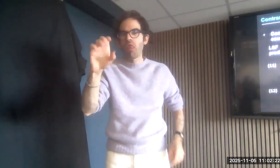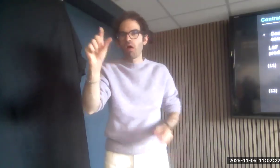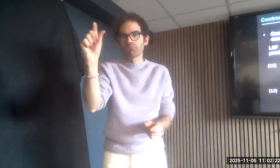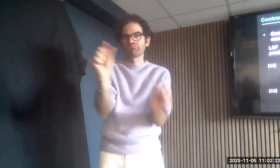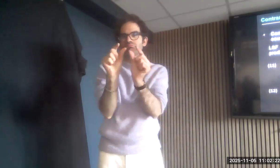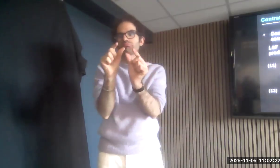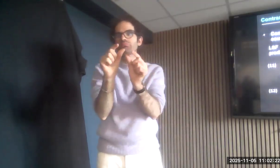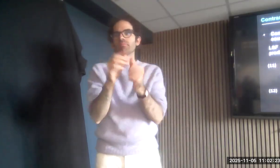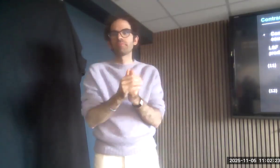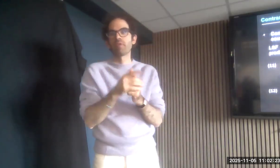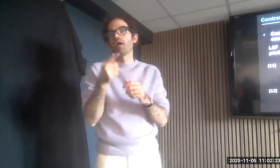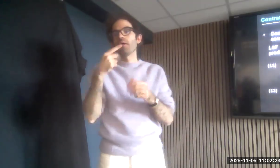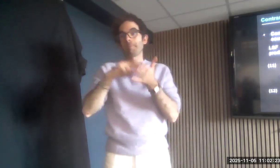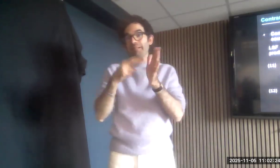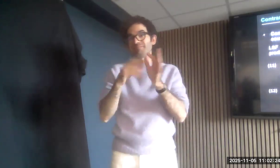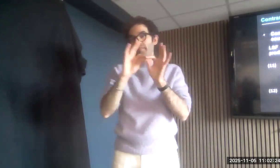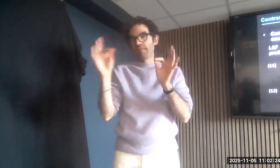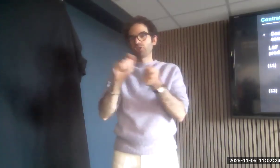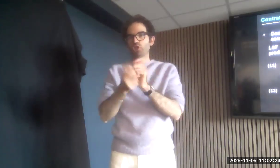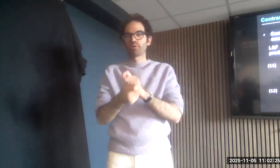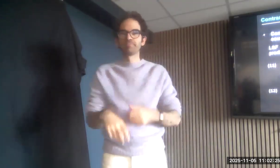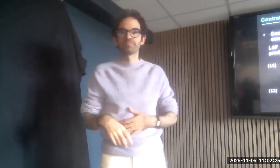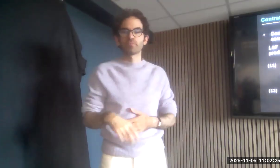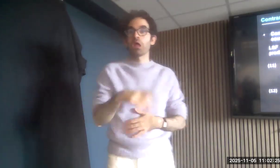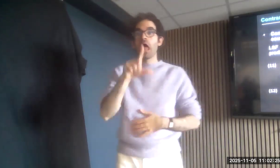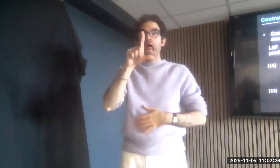So, we can use an article here